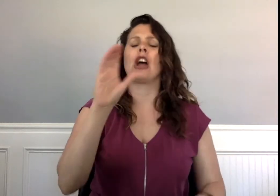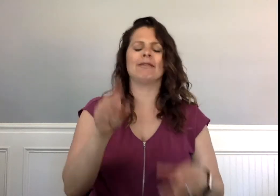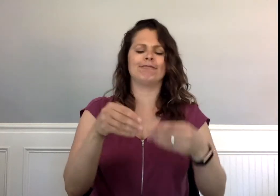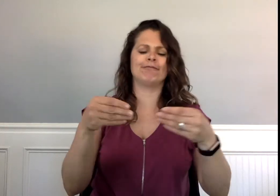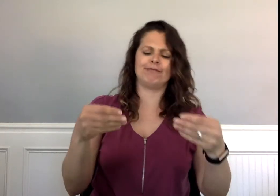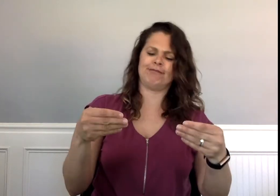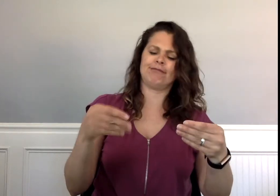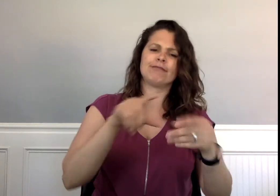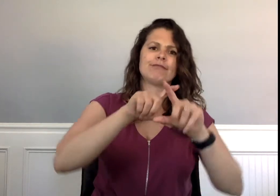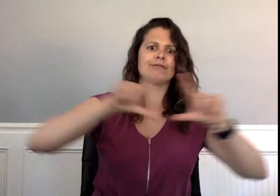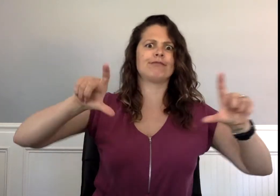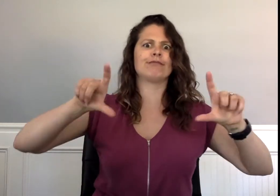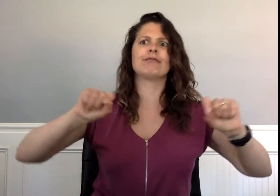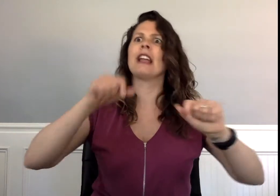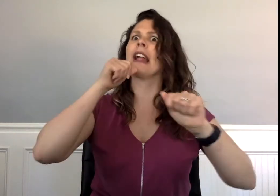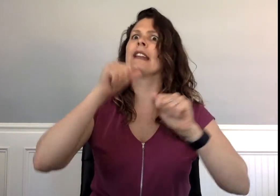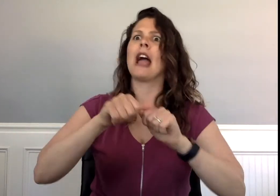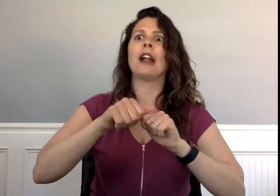Charlie looked at the letter.